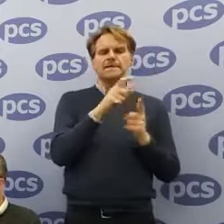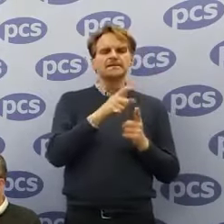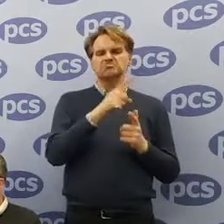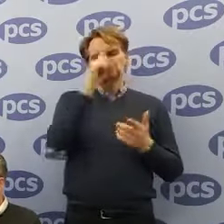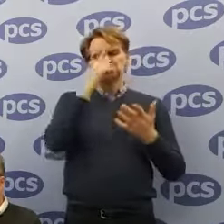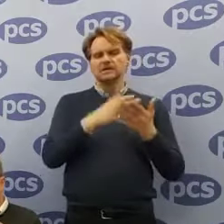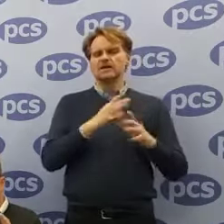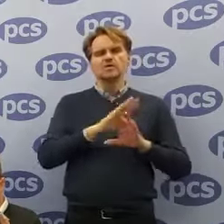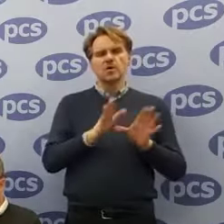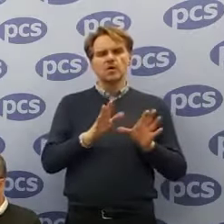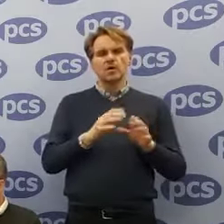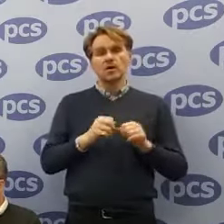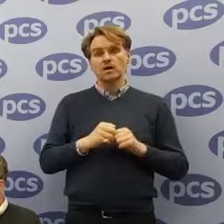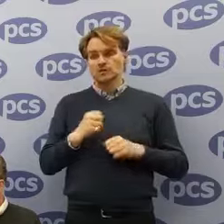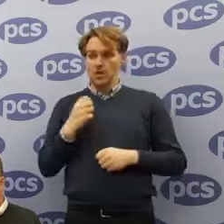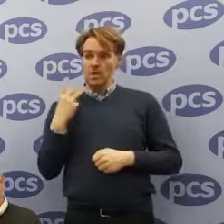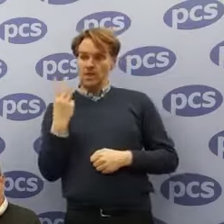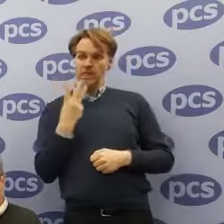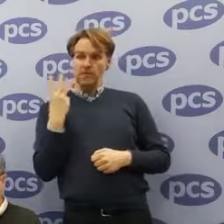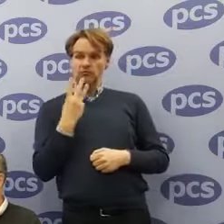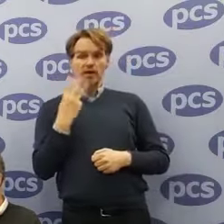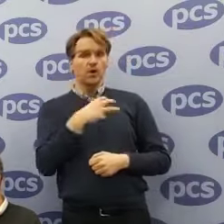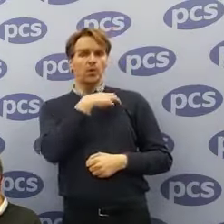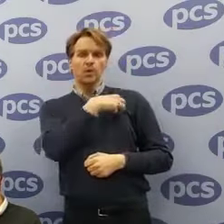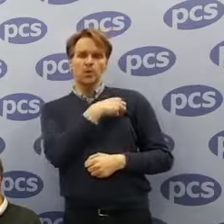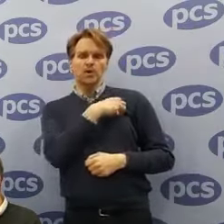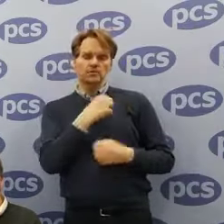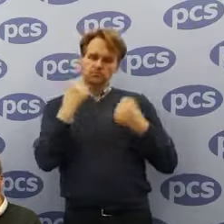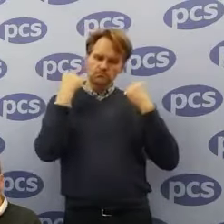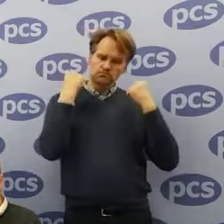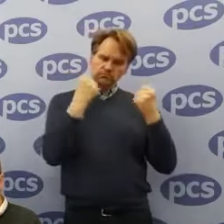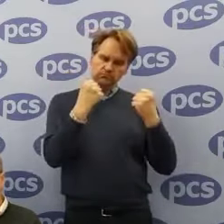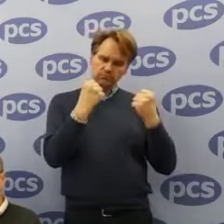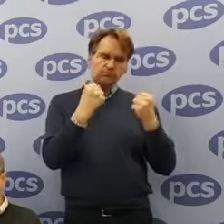unions will be in unity saying we're not prepared to put up with that this year and